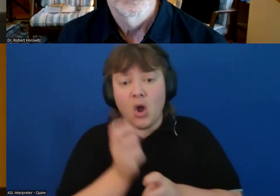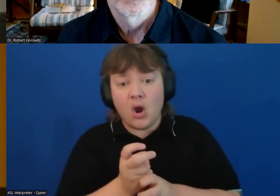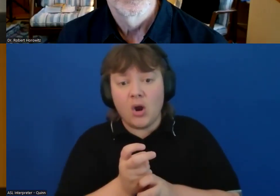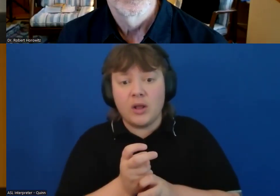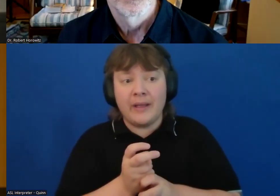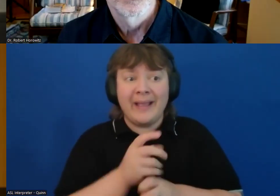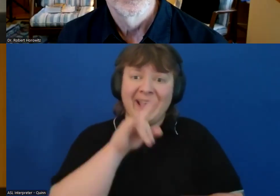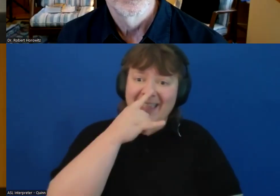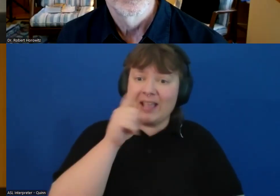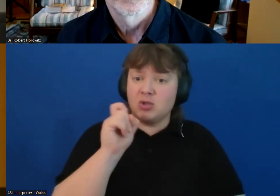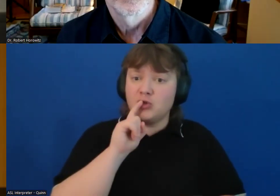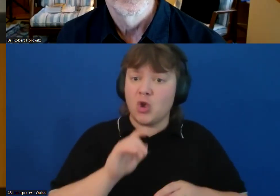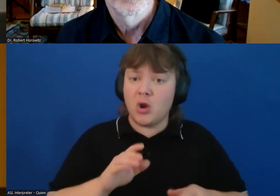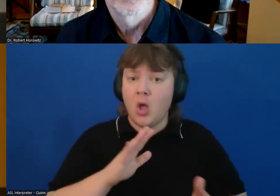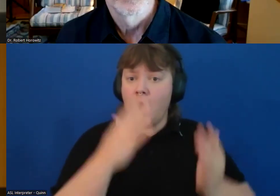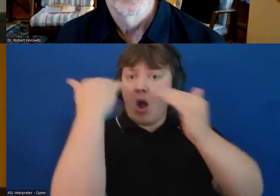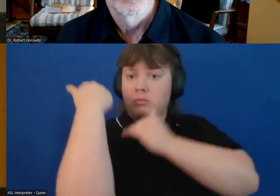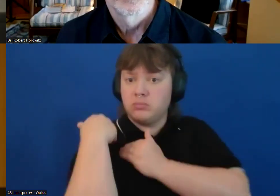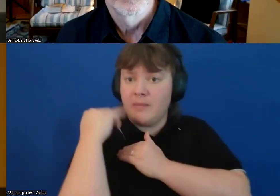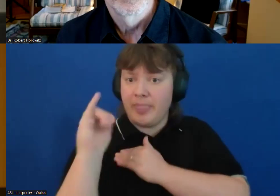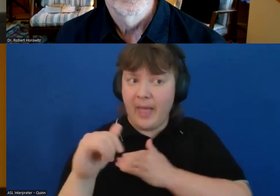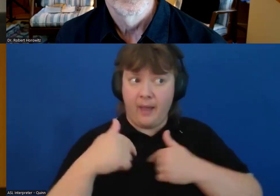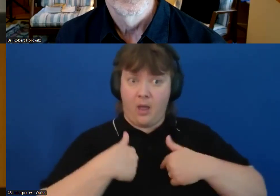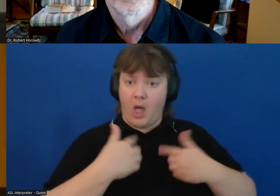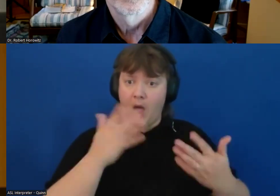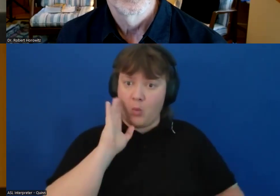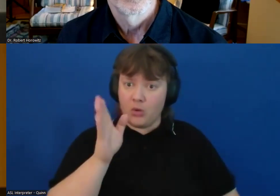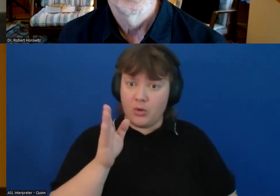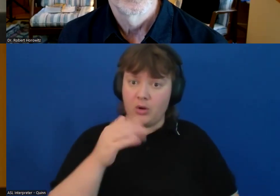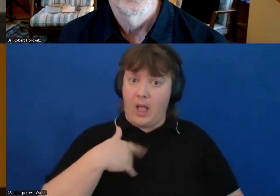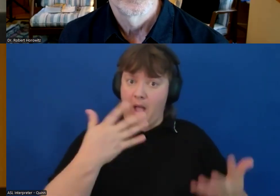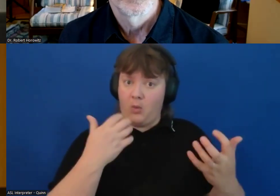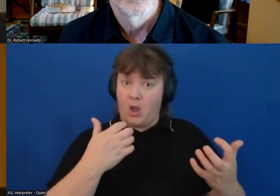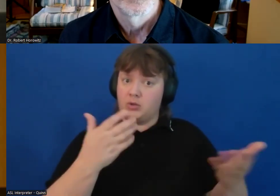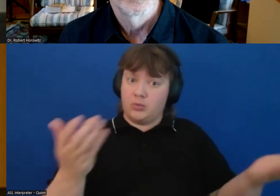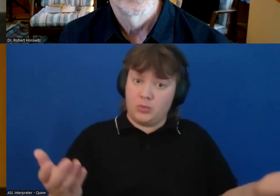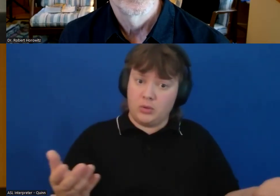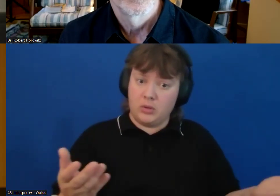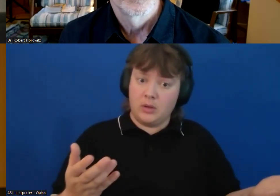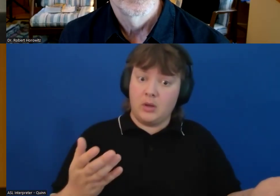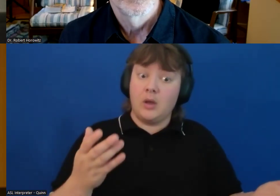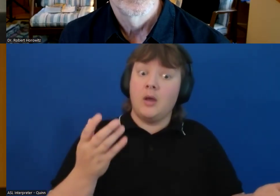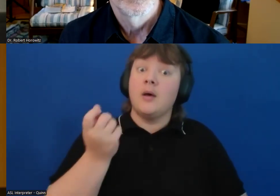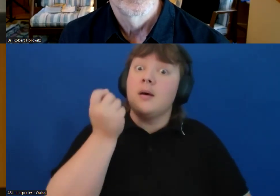kids fill that role? Shouldn't they take on that burden? Wouldn't I want to?" And yet, if you live